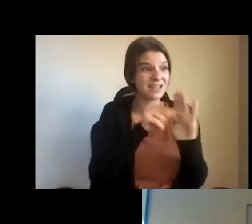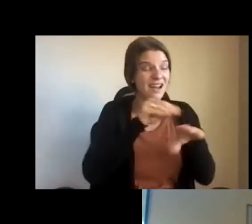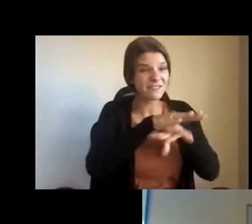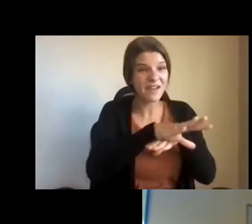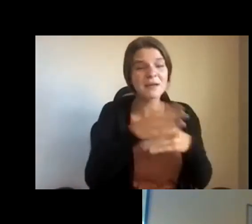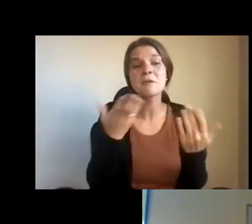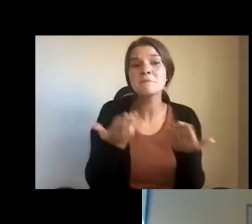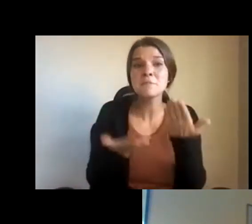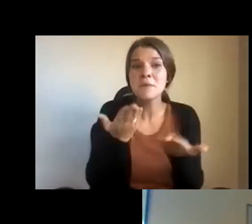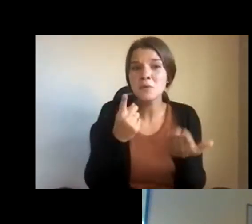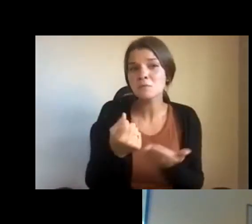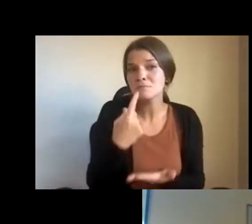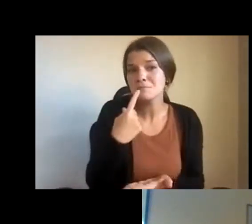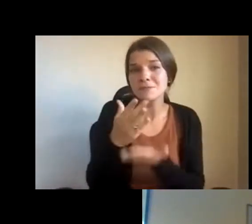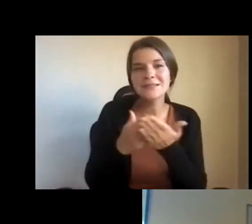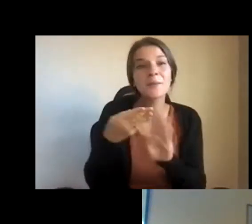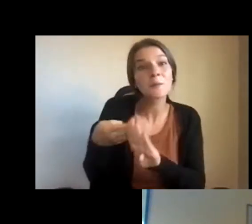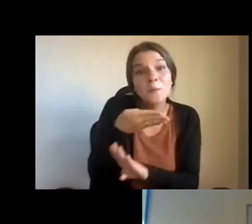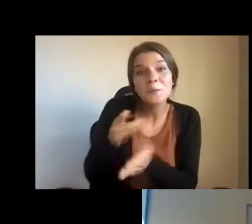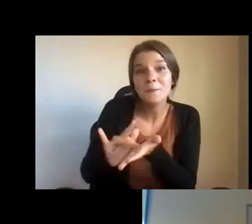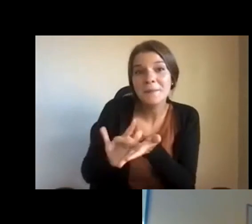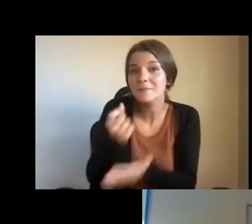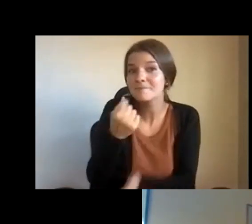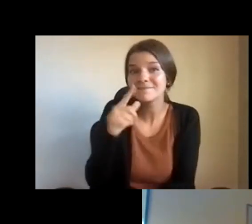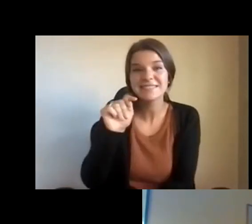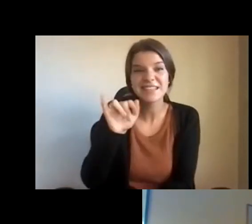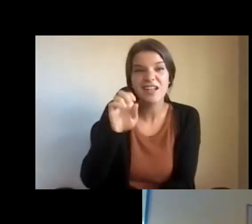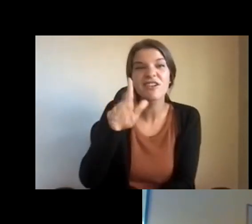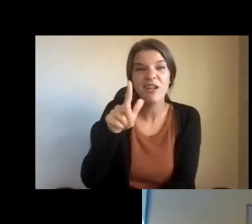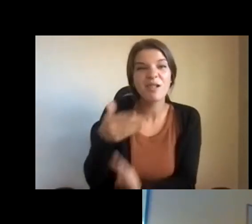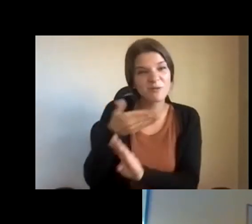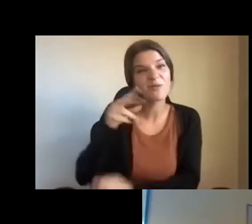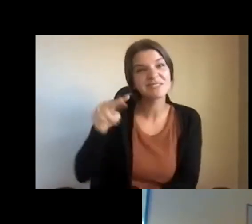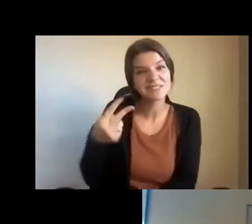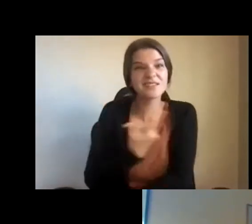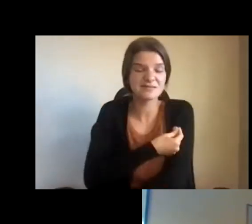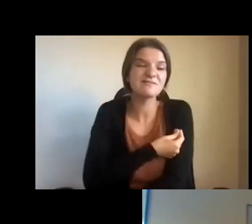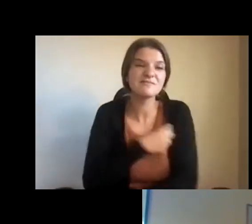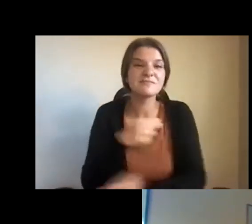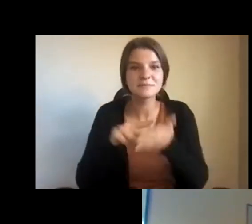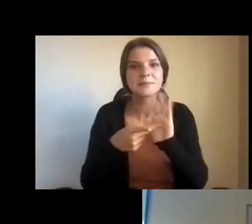as just sort of pre-medication before the second one. Just to keep be a little bit more comfortable,